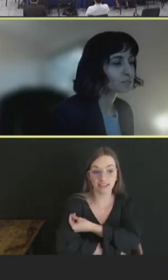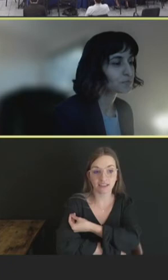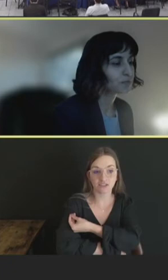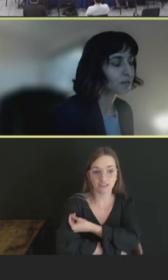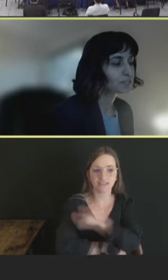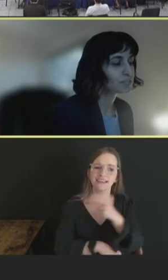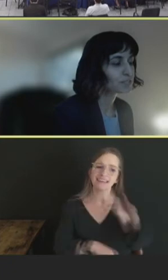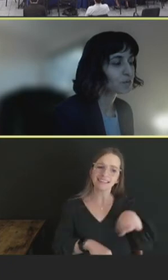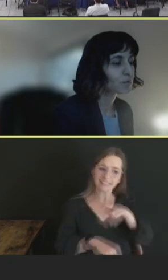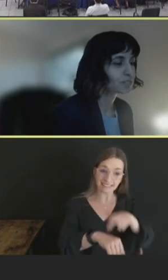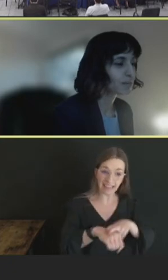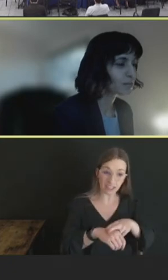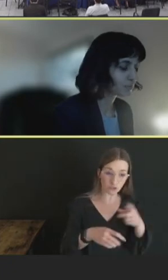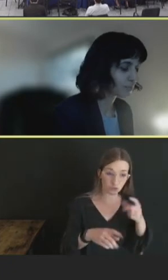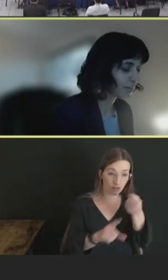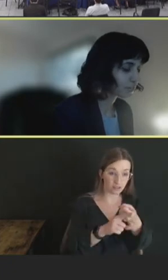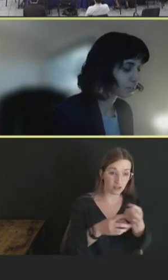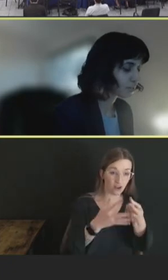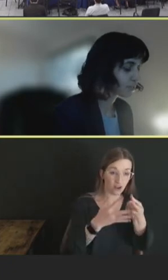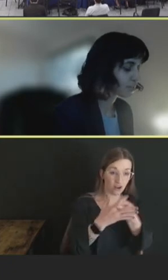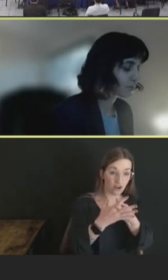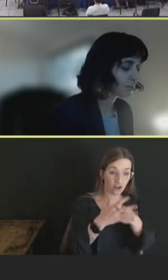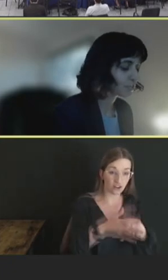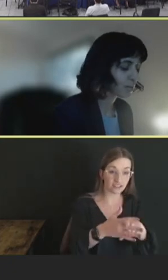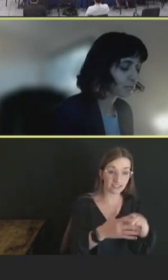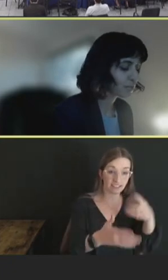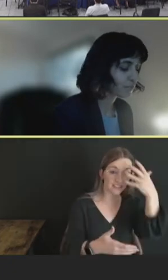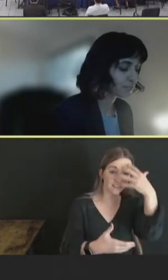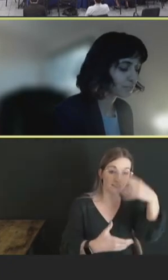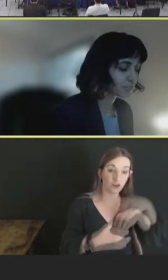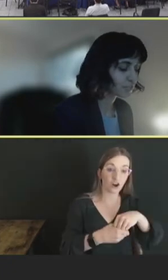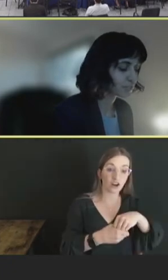symptoms also does coincide with the age of some childhood vaccinations.